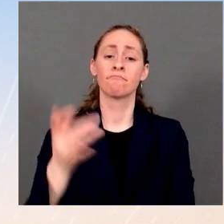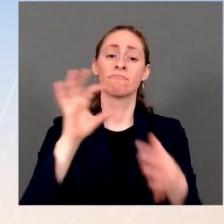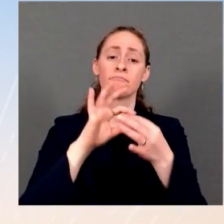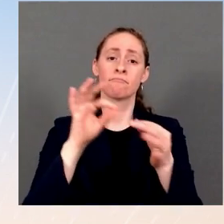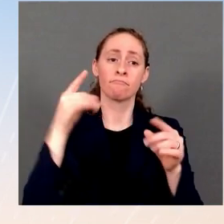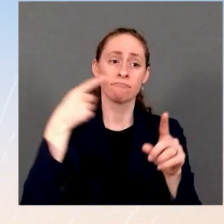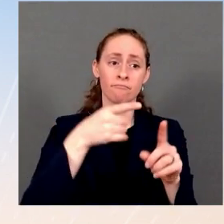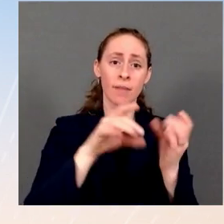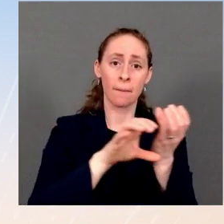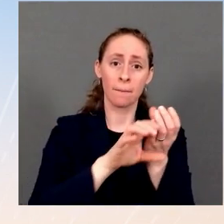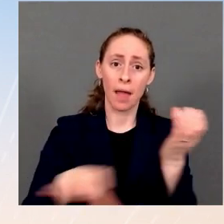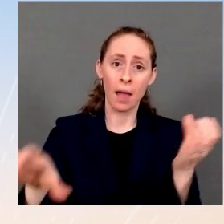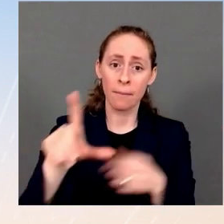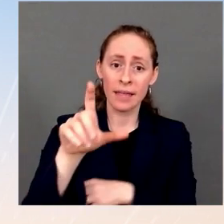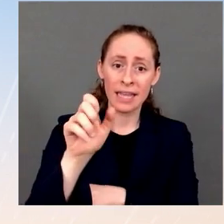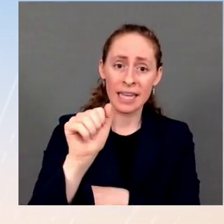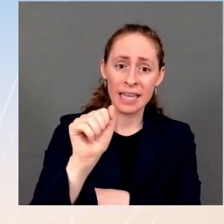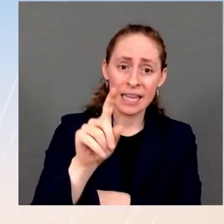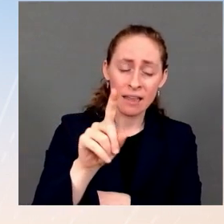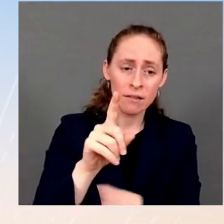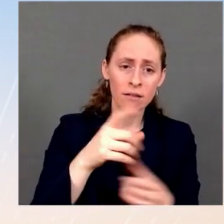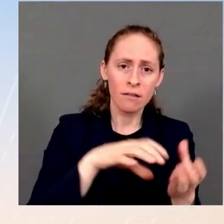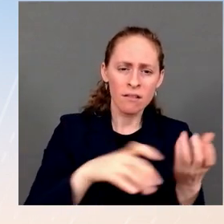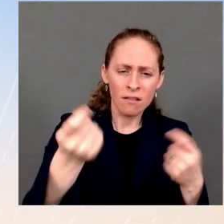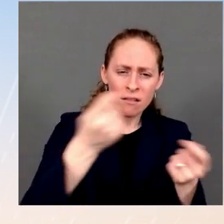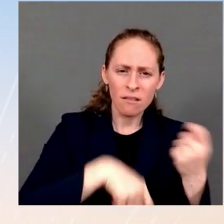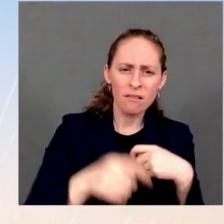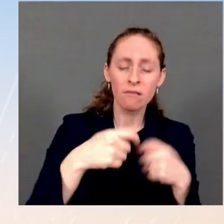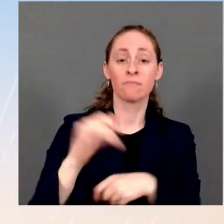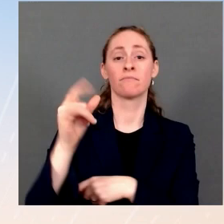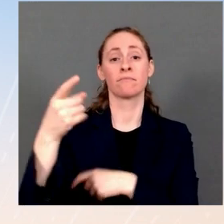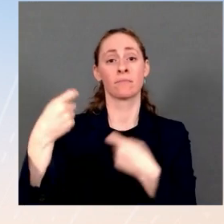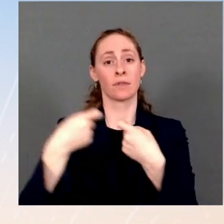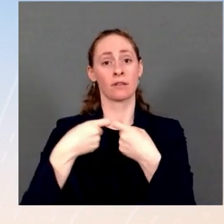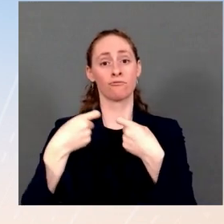and it's accelerated since folks got together on the South Lawn in August --